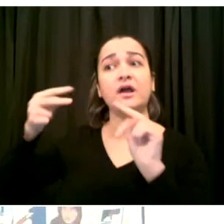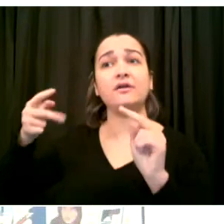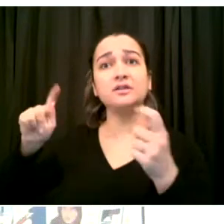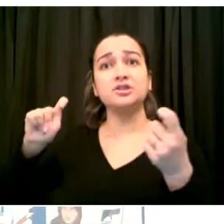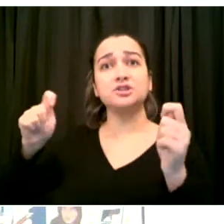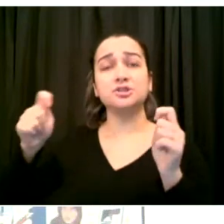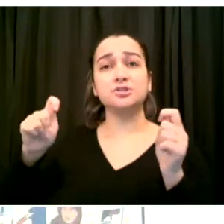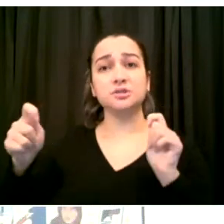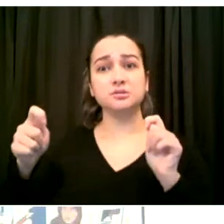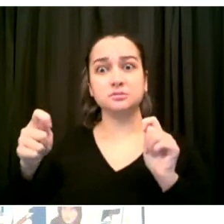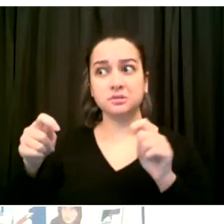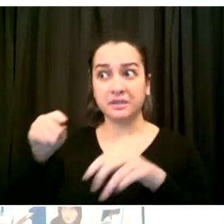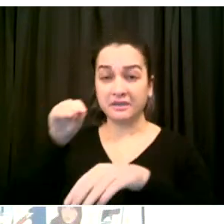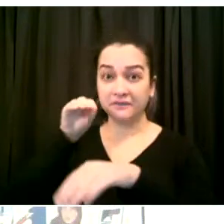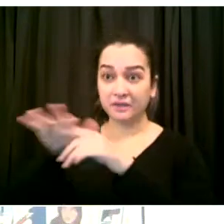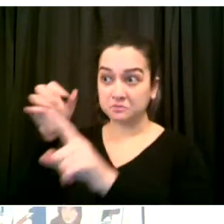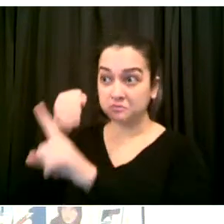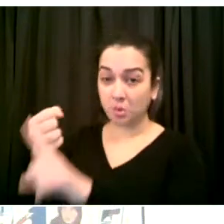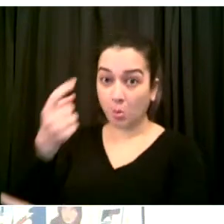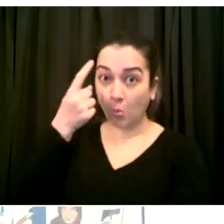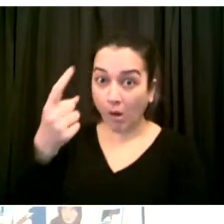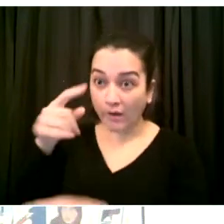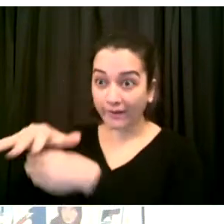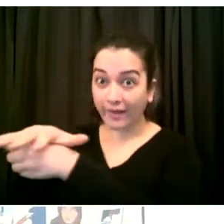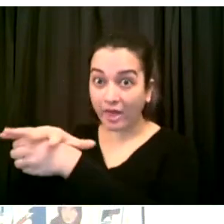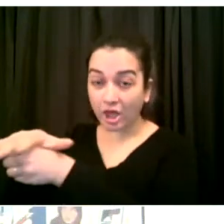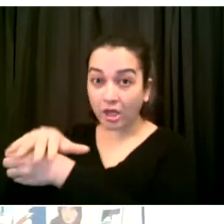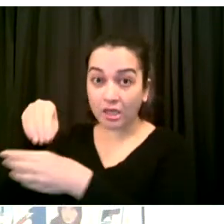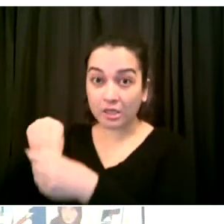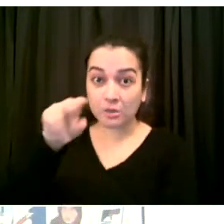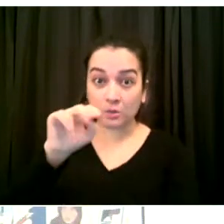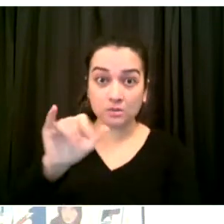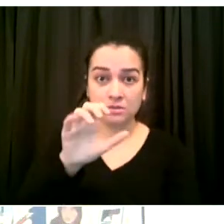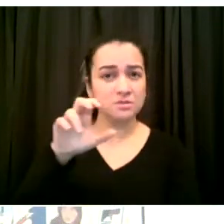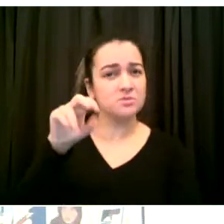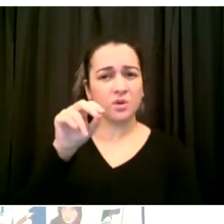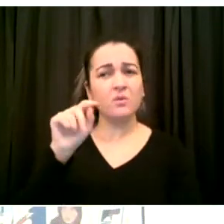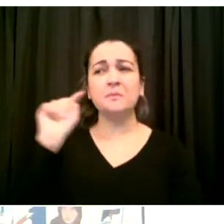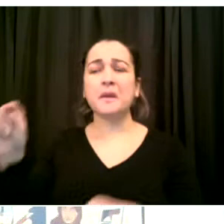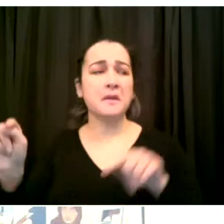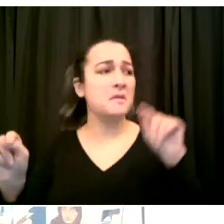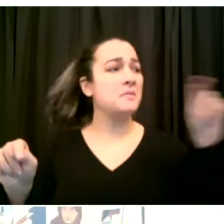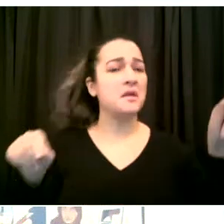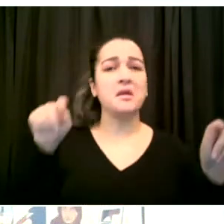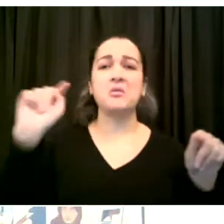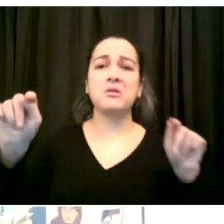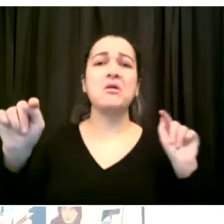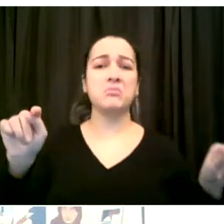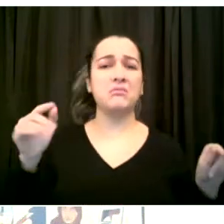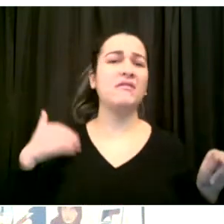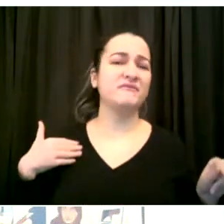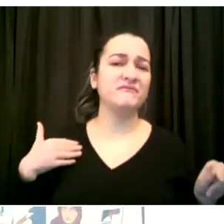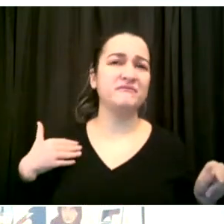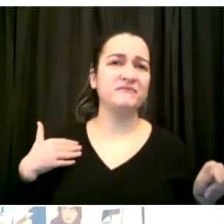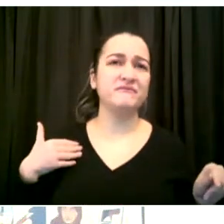CERTAIN PARTS OF THE CITY I WANT